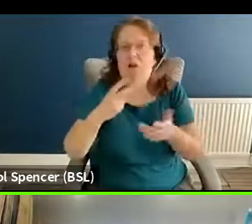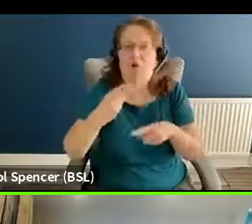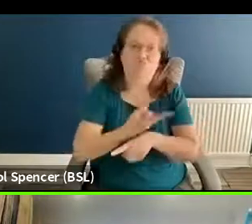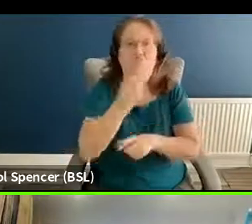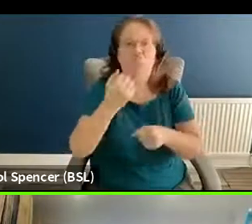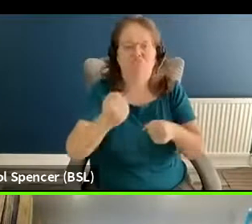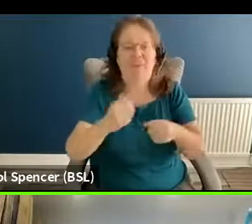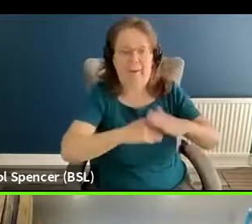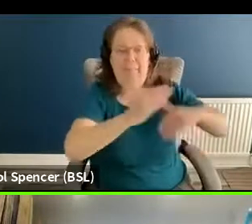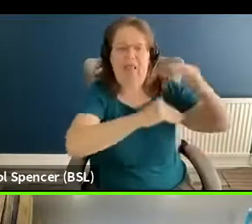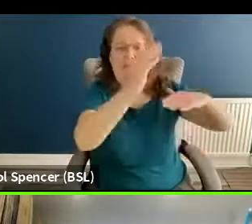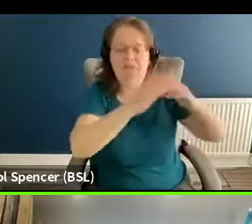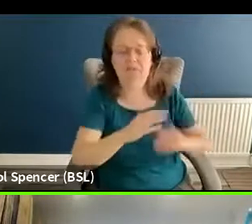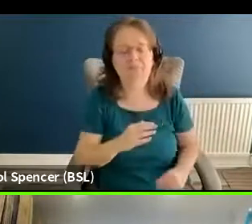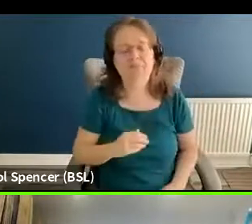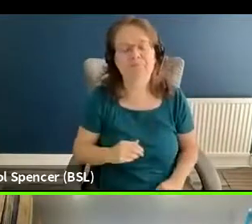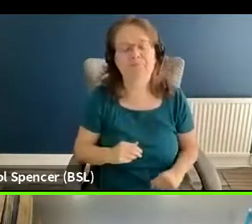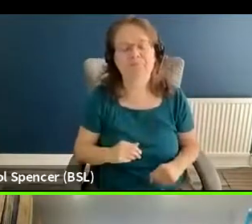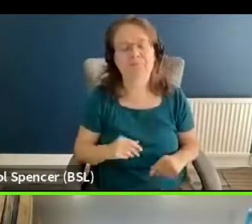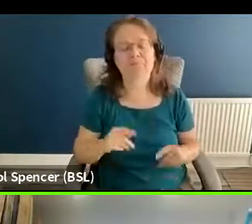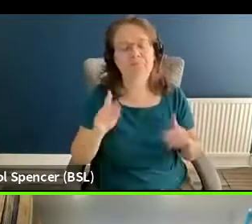And then when you look at what that would leave you with and you think